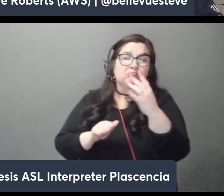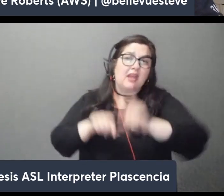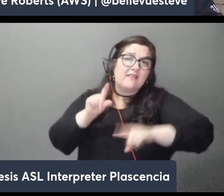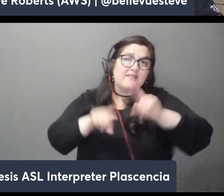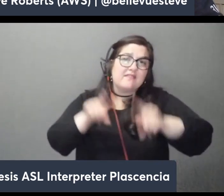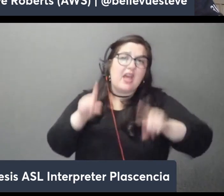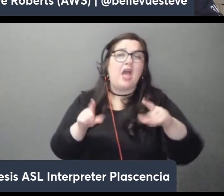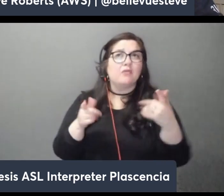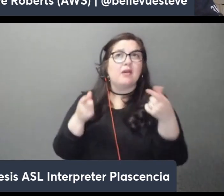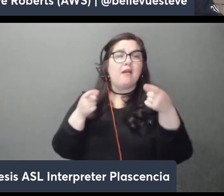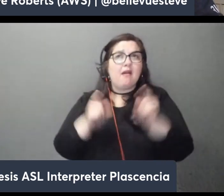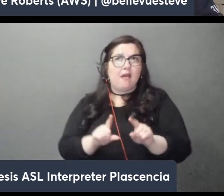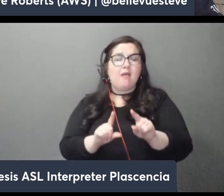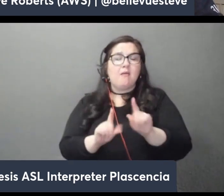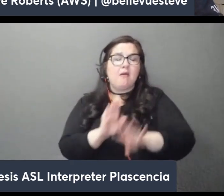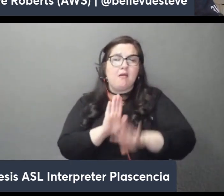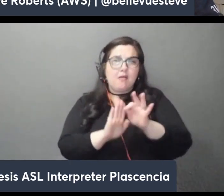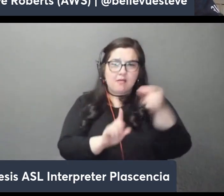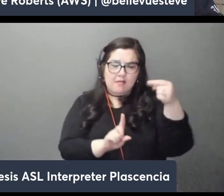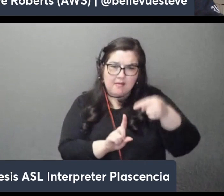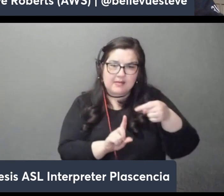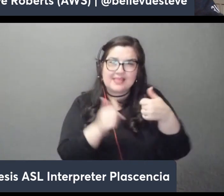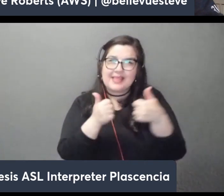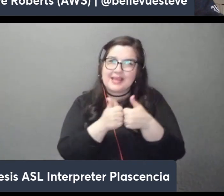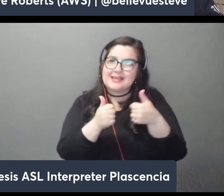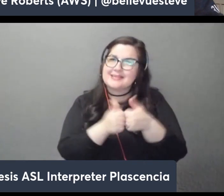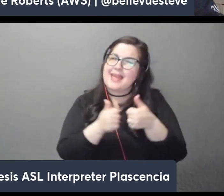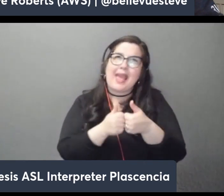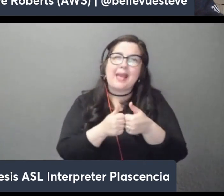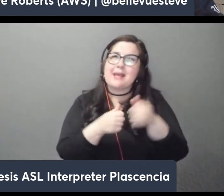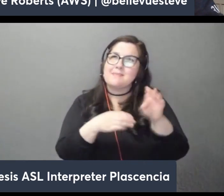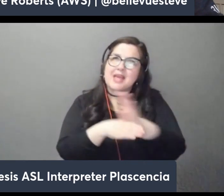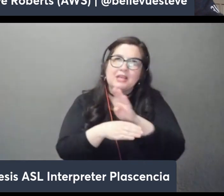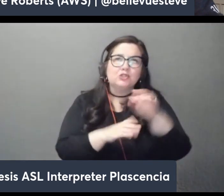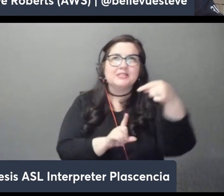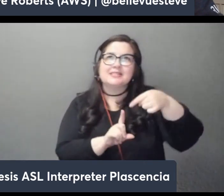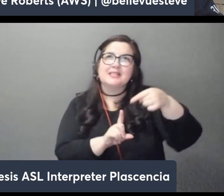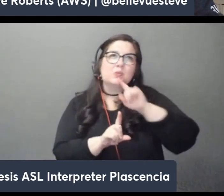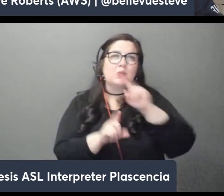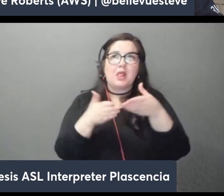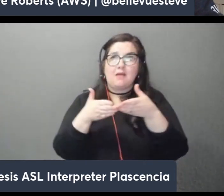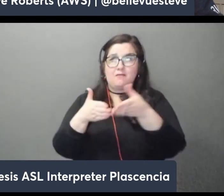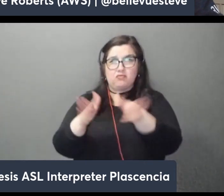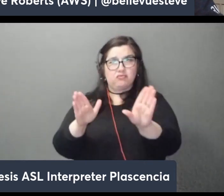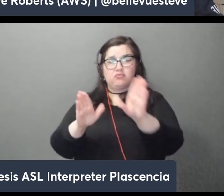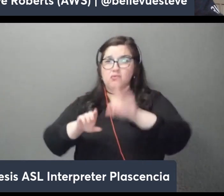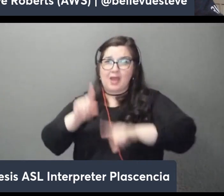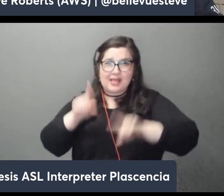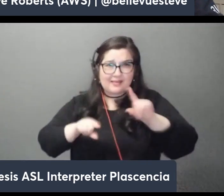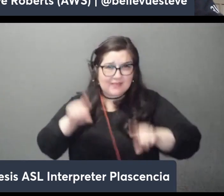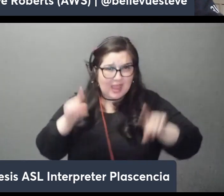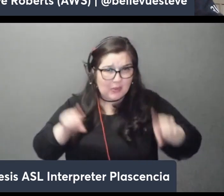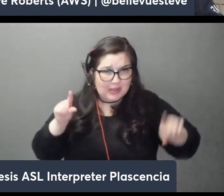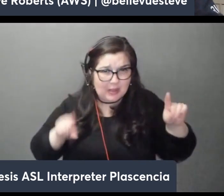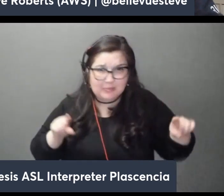as well is that the game industry is, it's such a widely variable place. Every game is different.